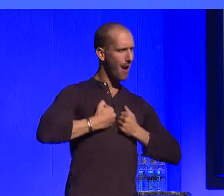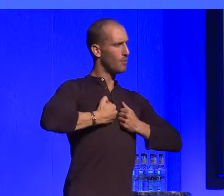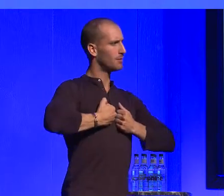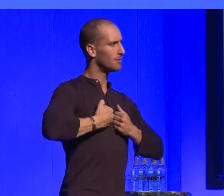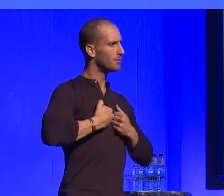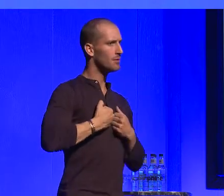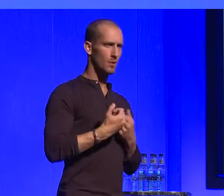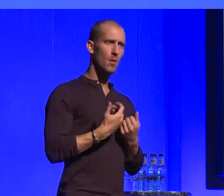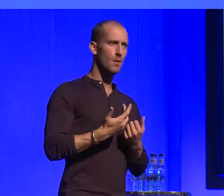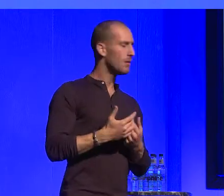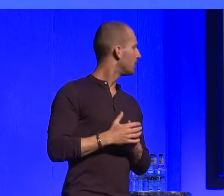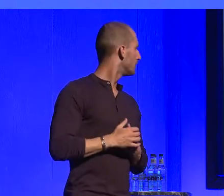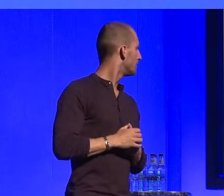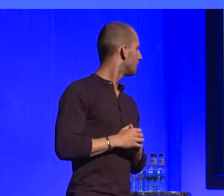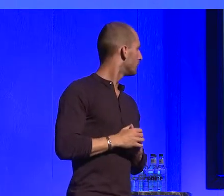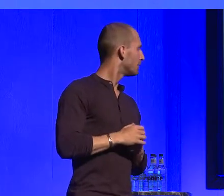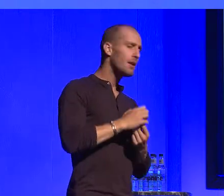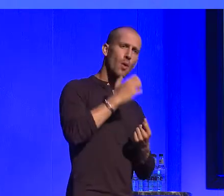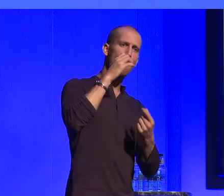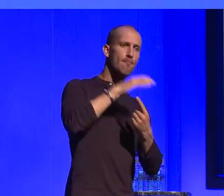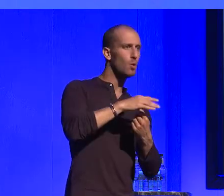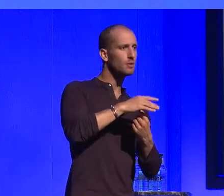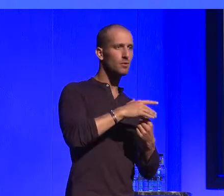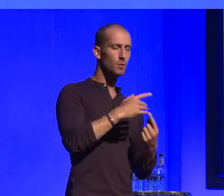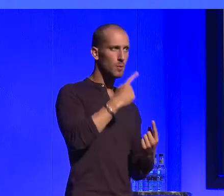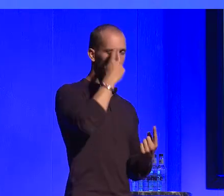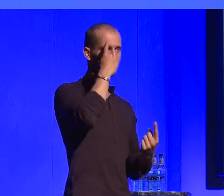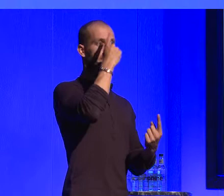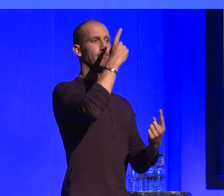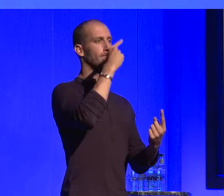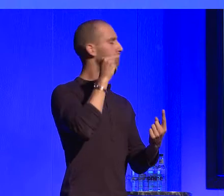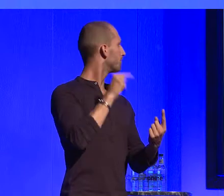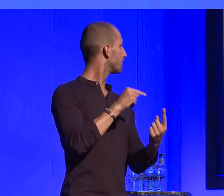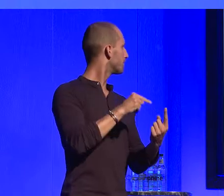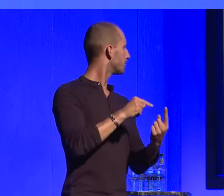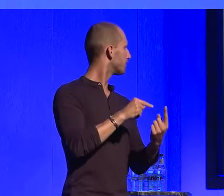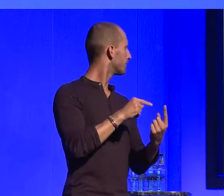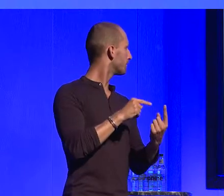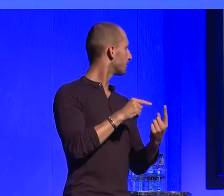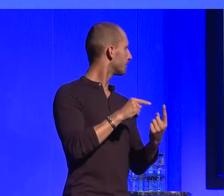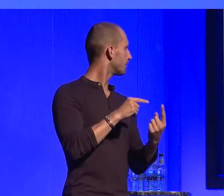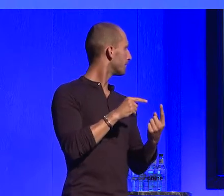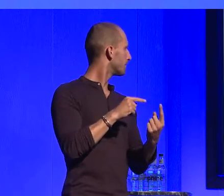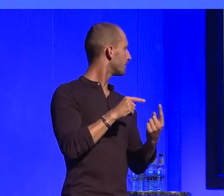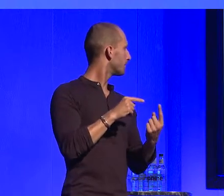It is also important, though, to recognise the value of walking in somebody else's shoes